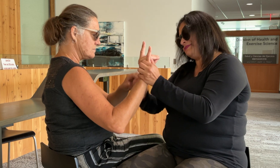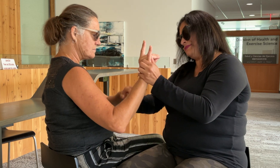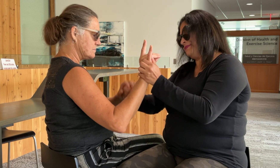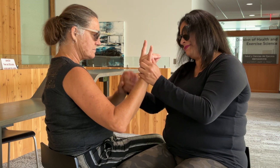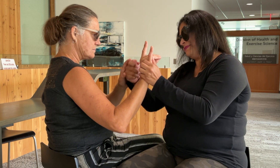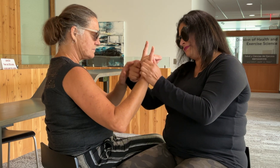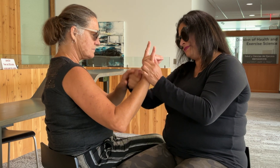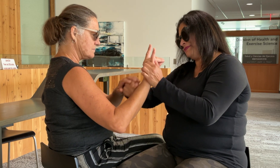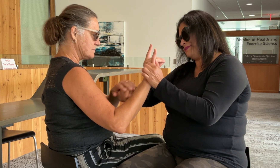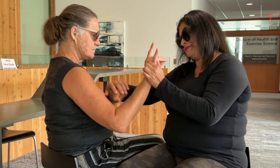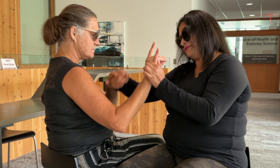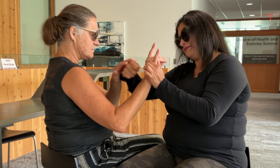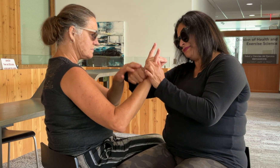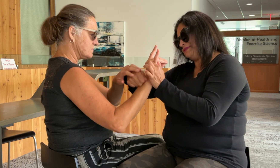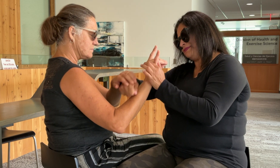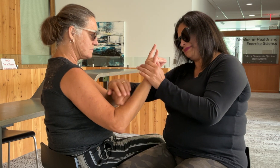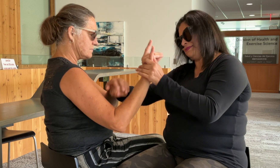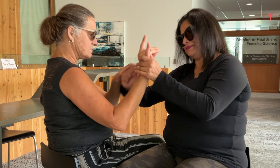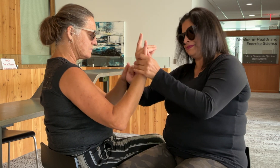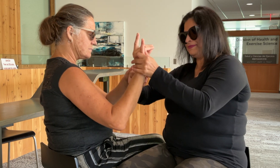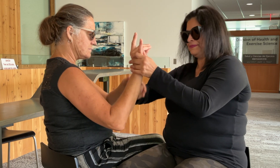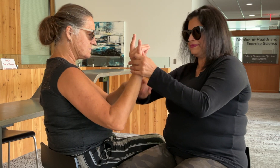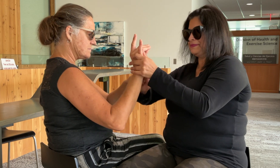that I started to groom using brush clippers.